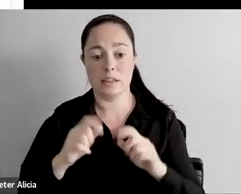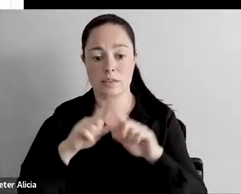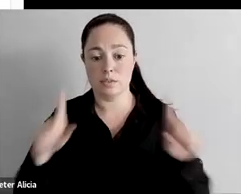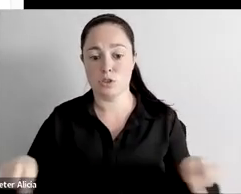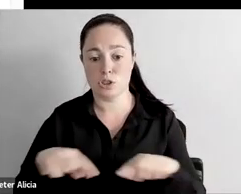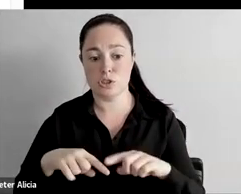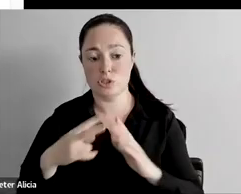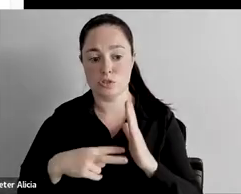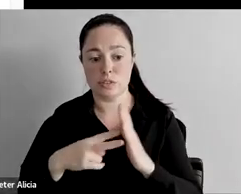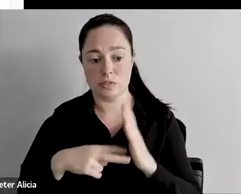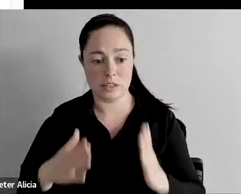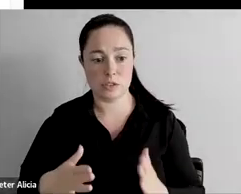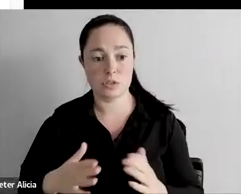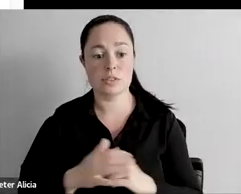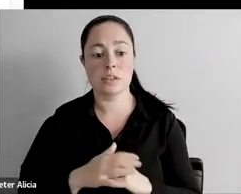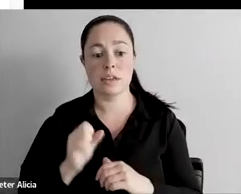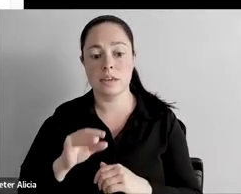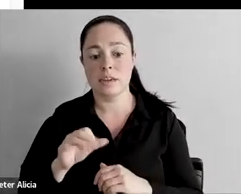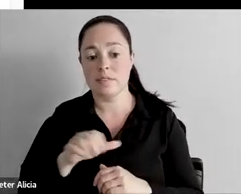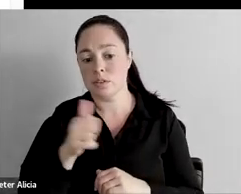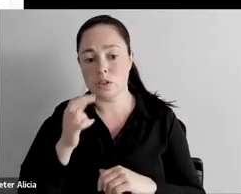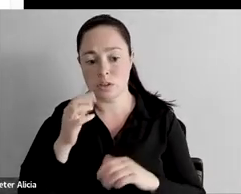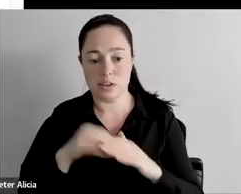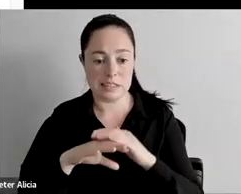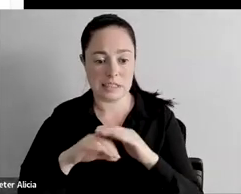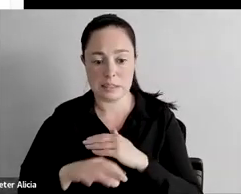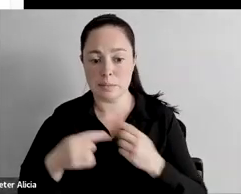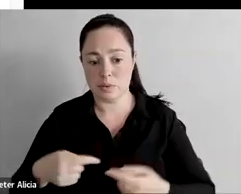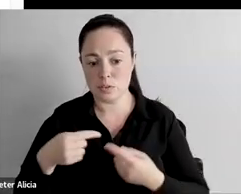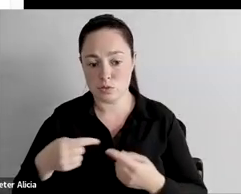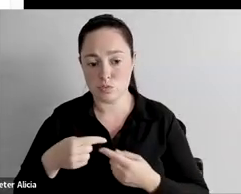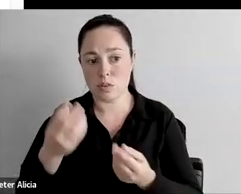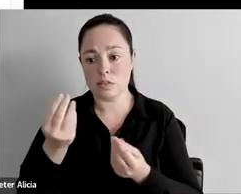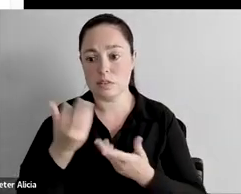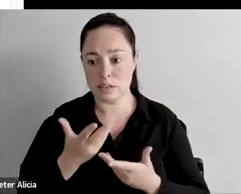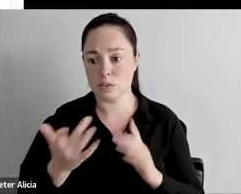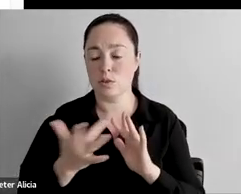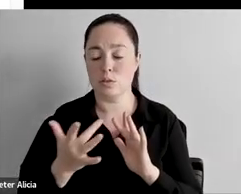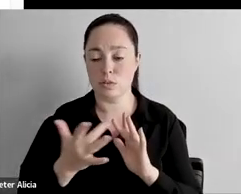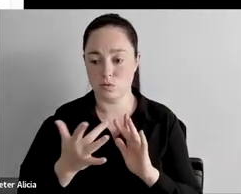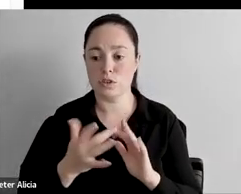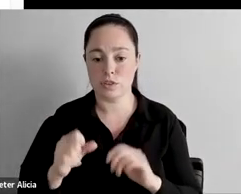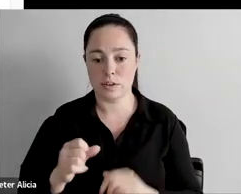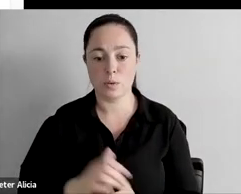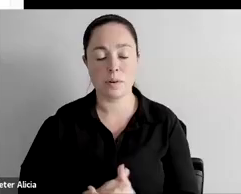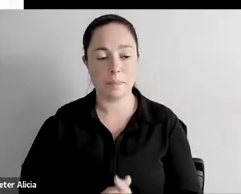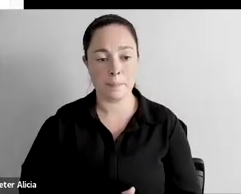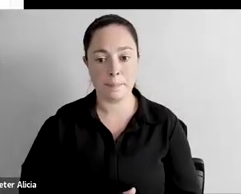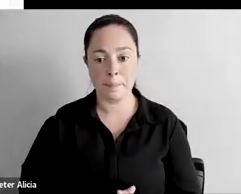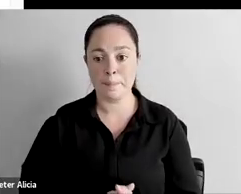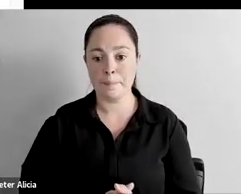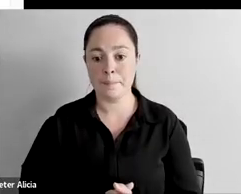you do encounter any accessibility issues, please do reach out to us because we want to make sure that